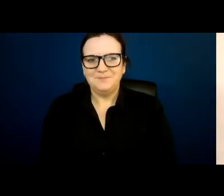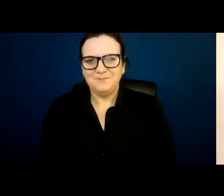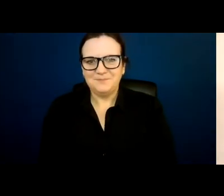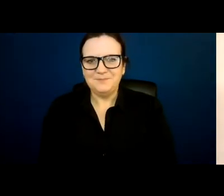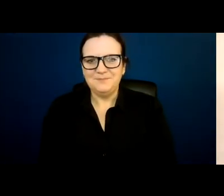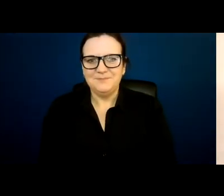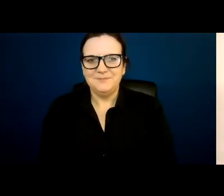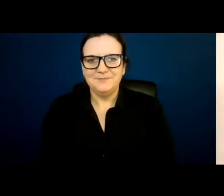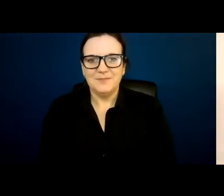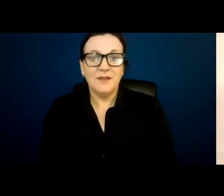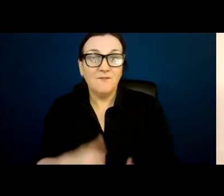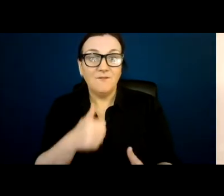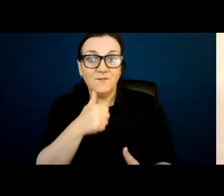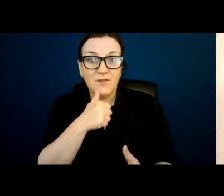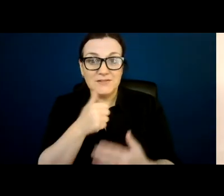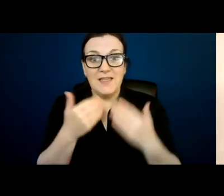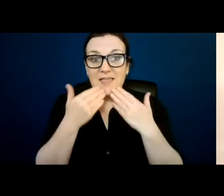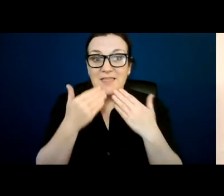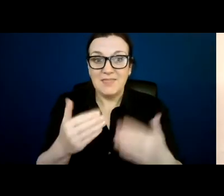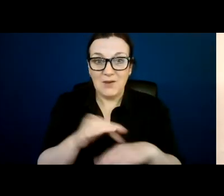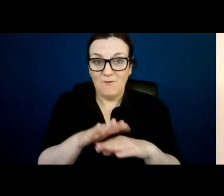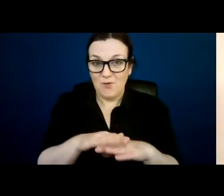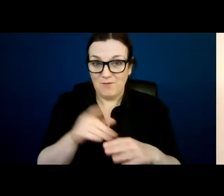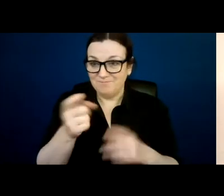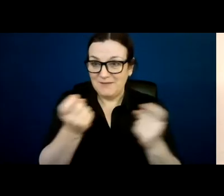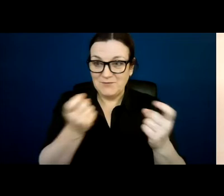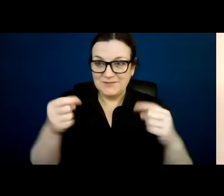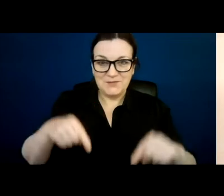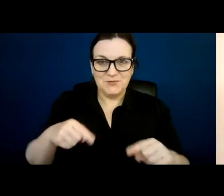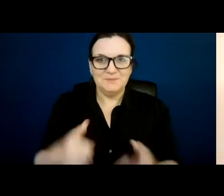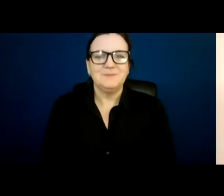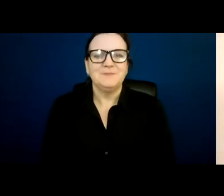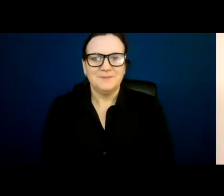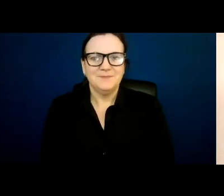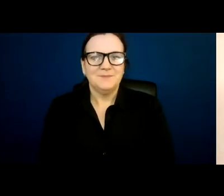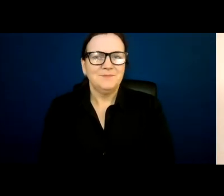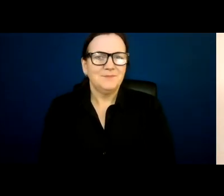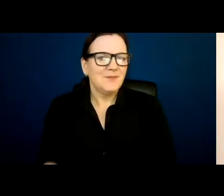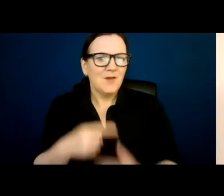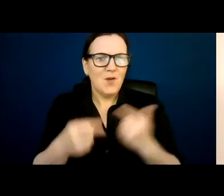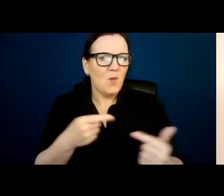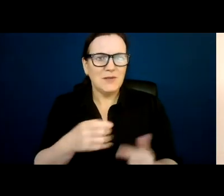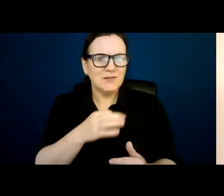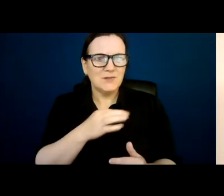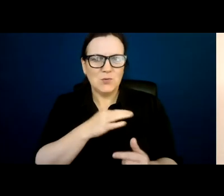First of all, thank you very much for this invitation. It's always good to be connected